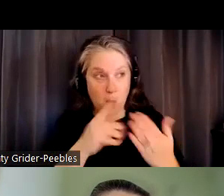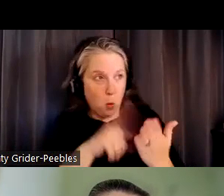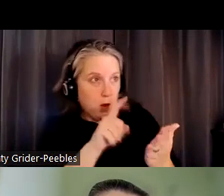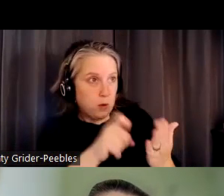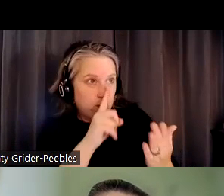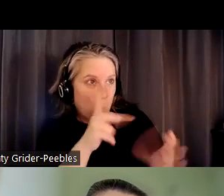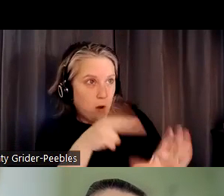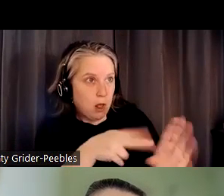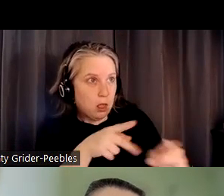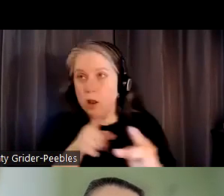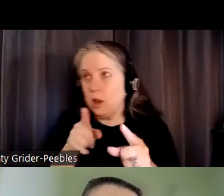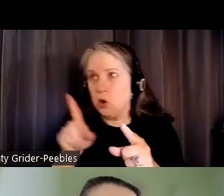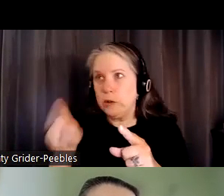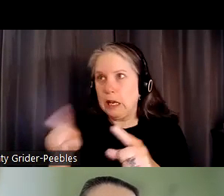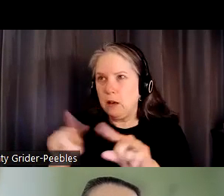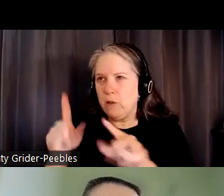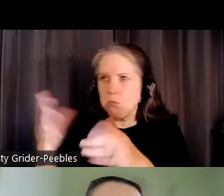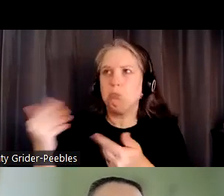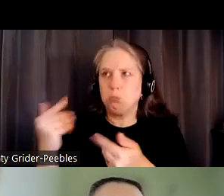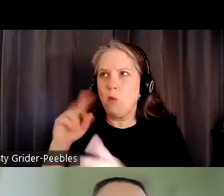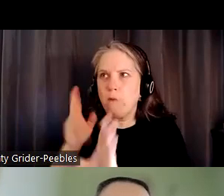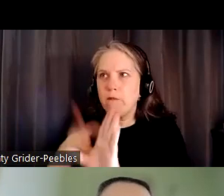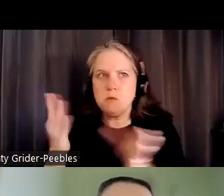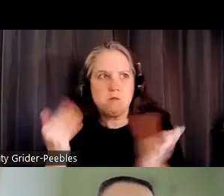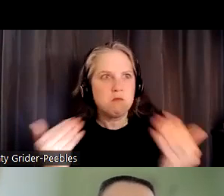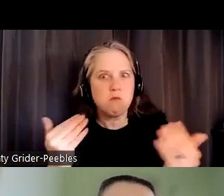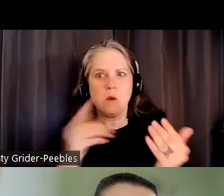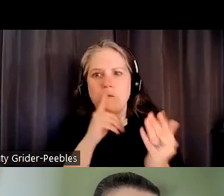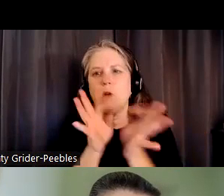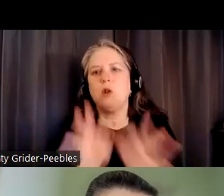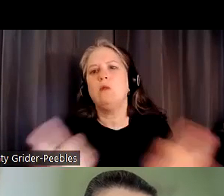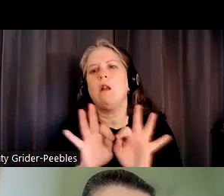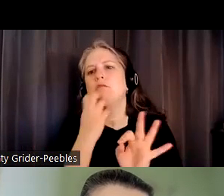best of our ability is critical, particularly as DEI.